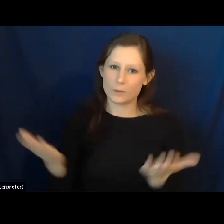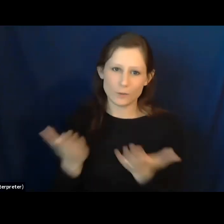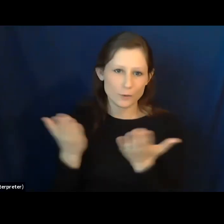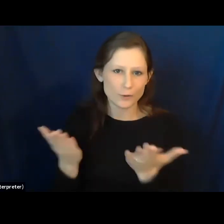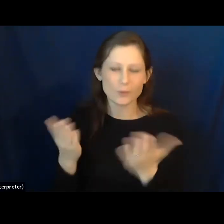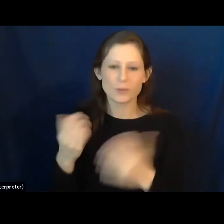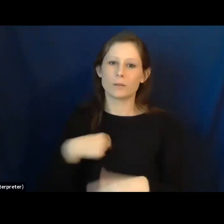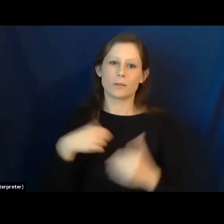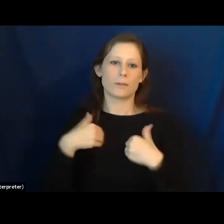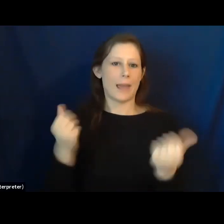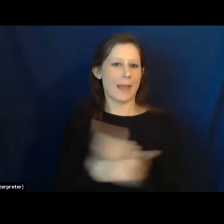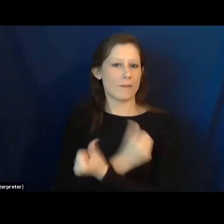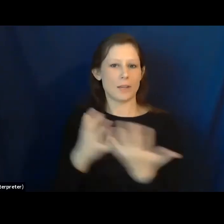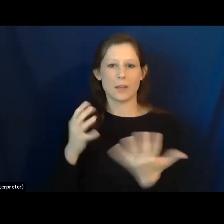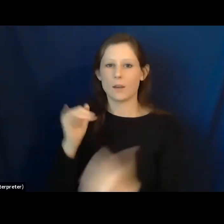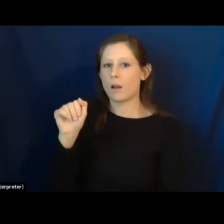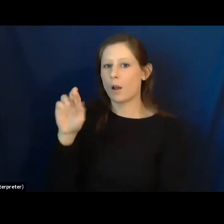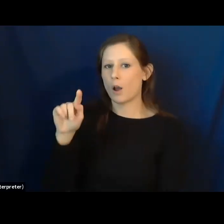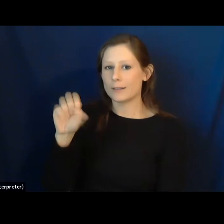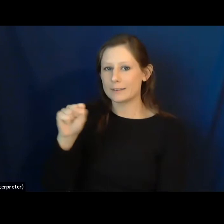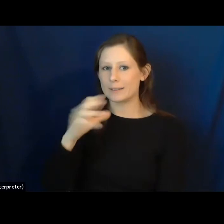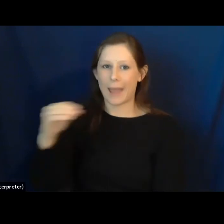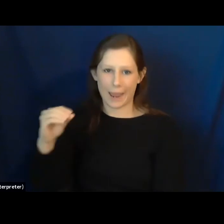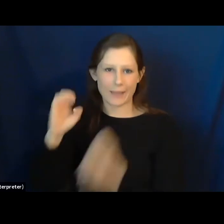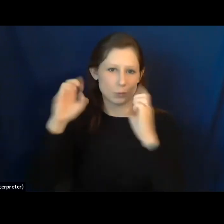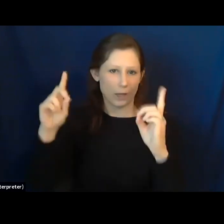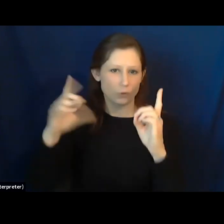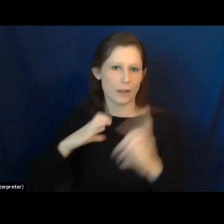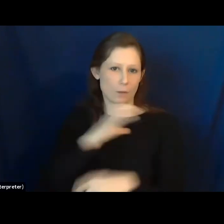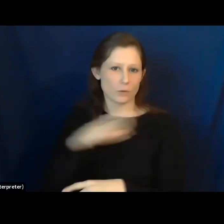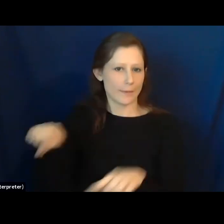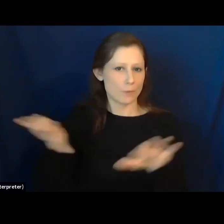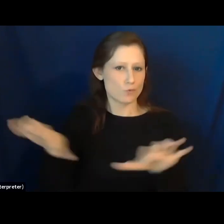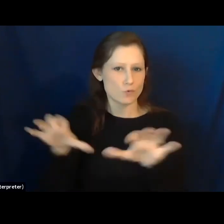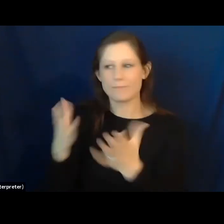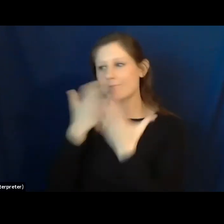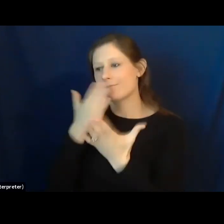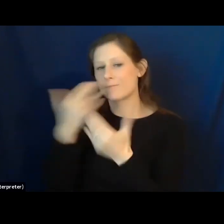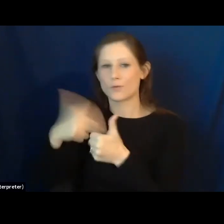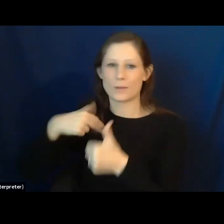the Arts and Education Council does. We're glad to have you.